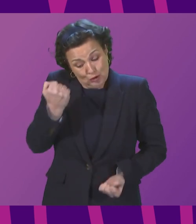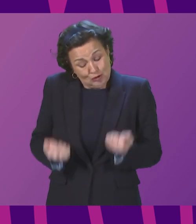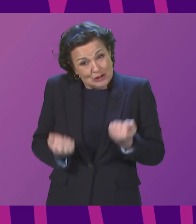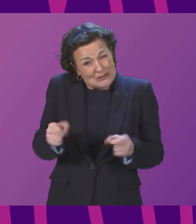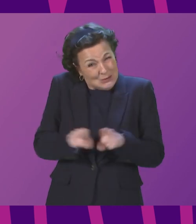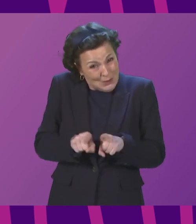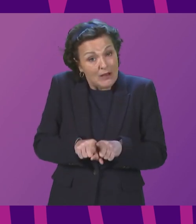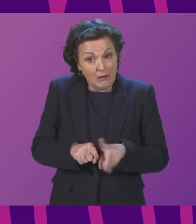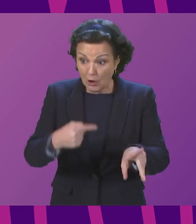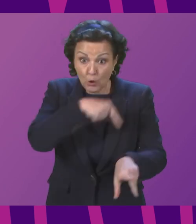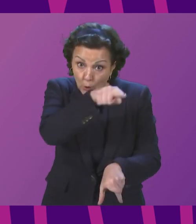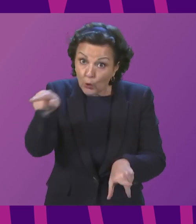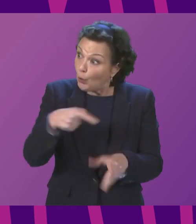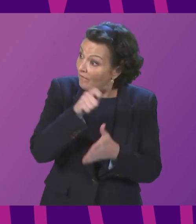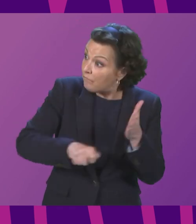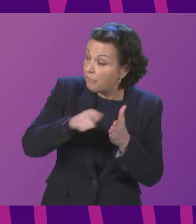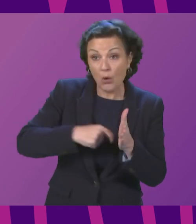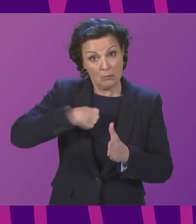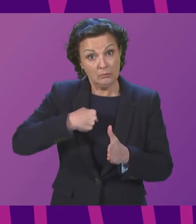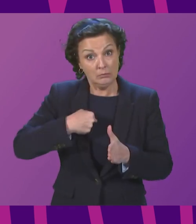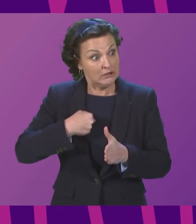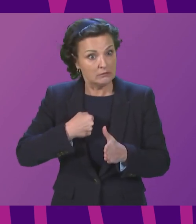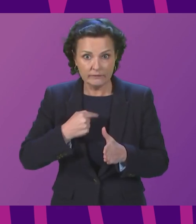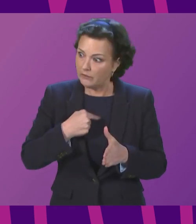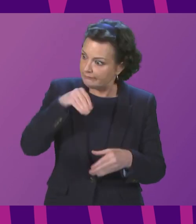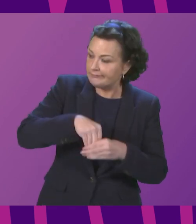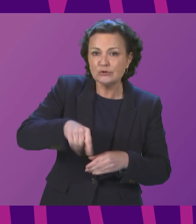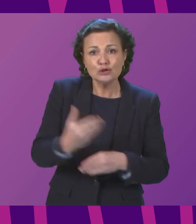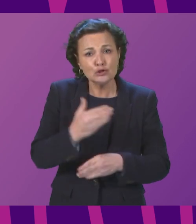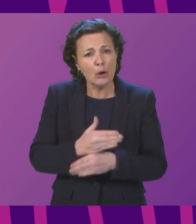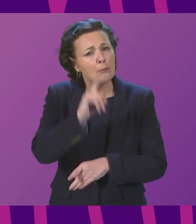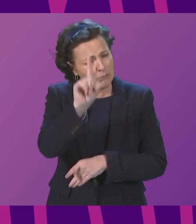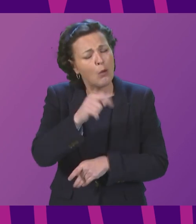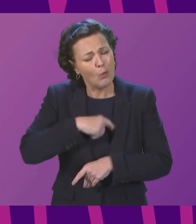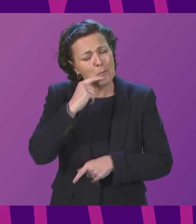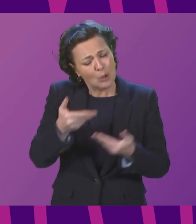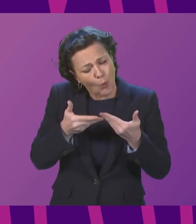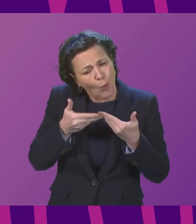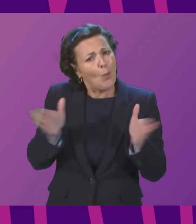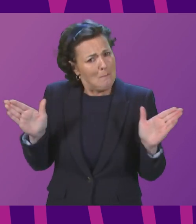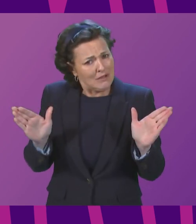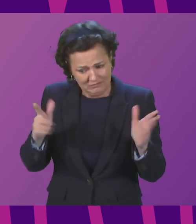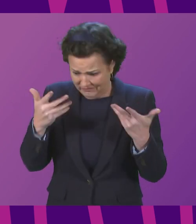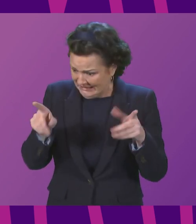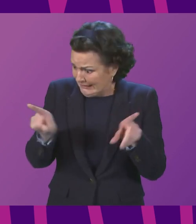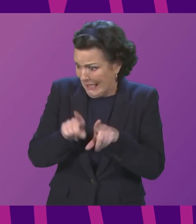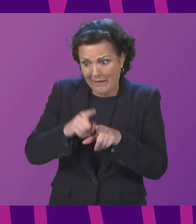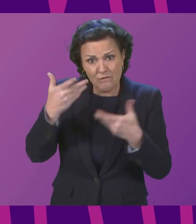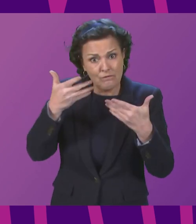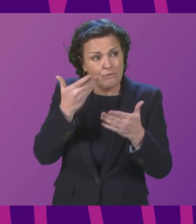I am elected to do and it is what I am held accountable for. We will be as open and transparent as we have been all along about the data and the evidence